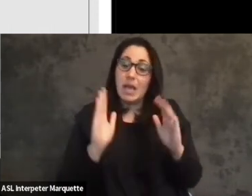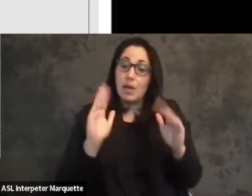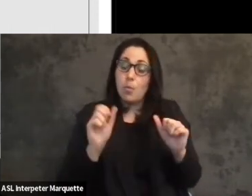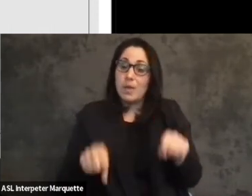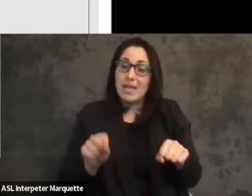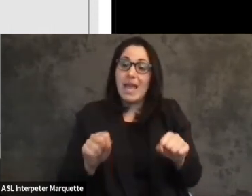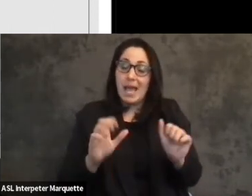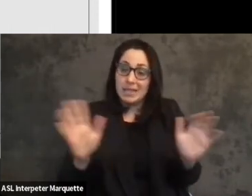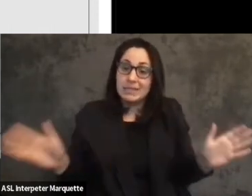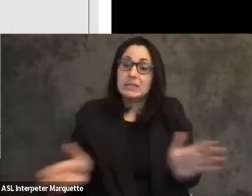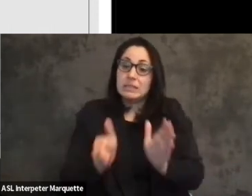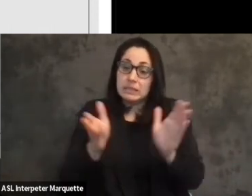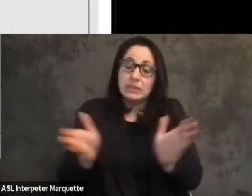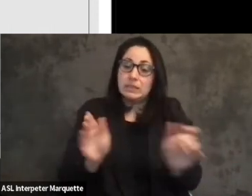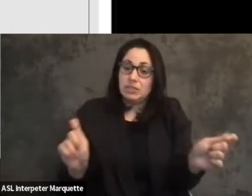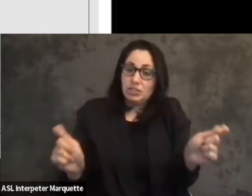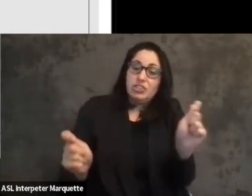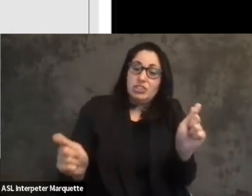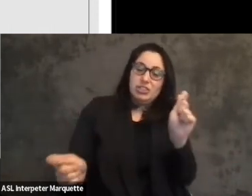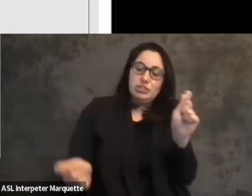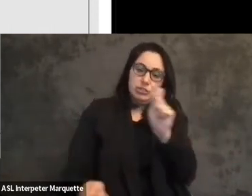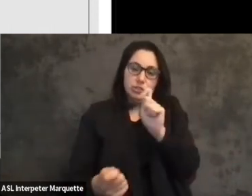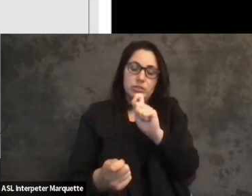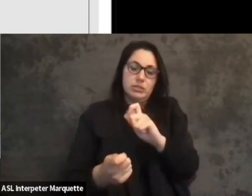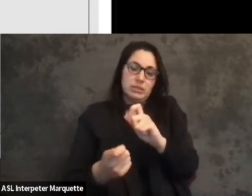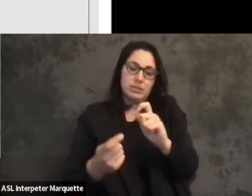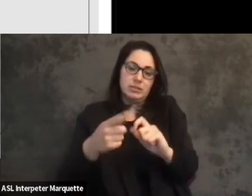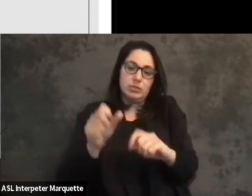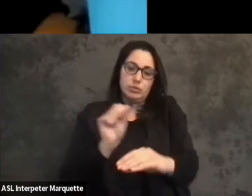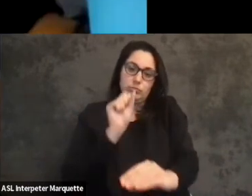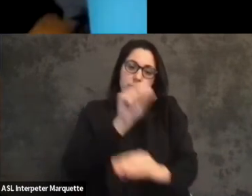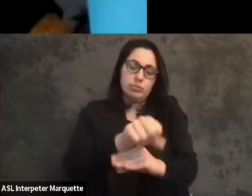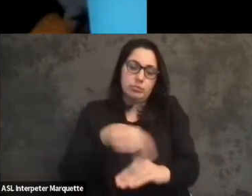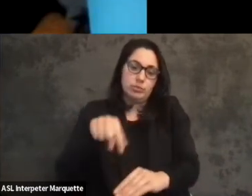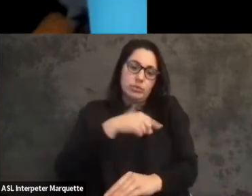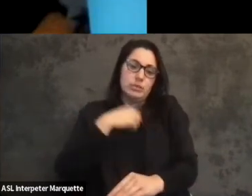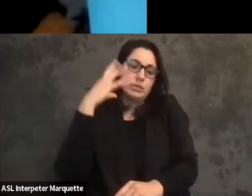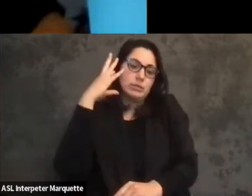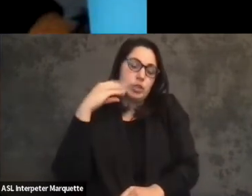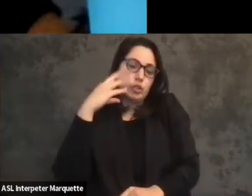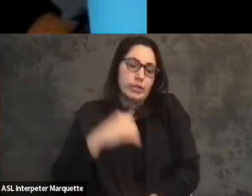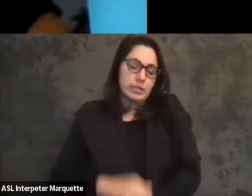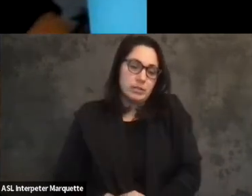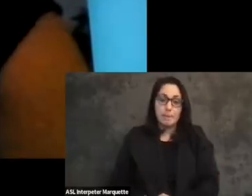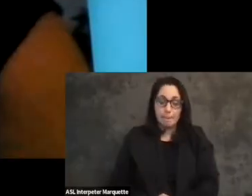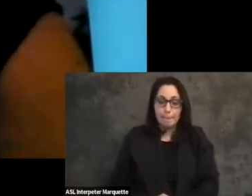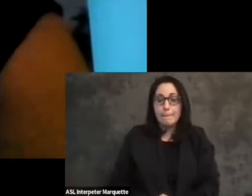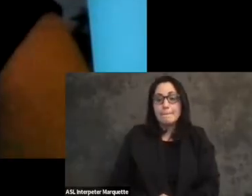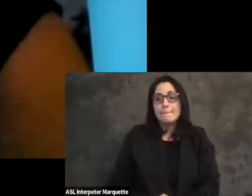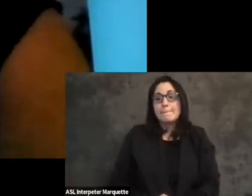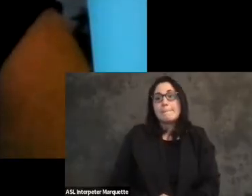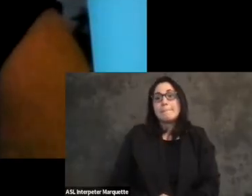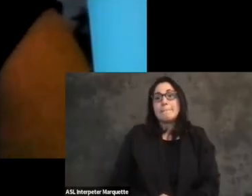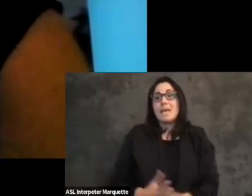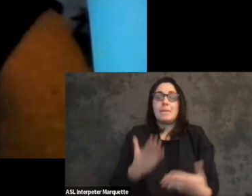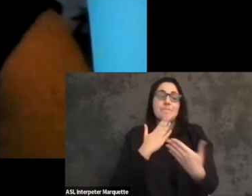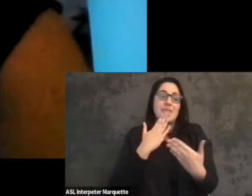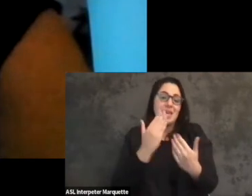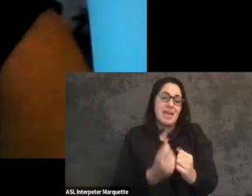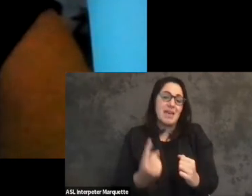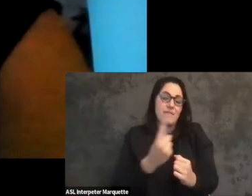I got a lot out of this. And I hope that we can make progress with this fight to overcome